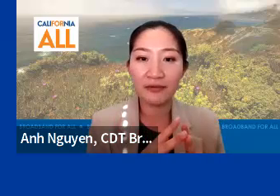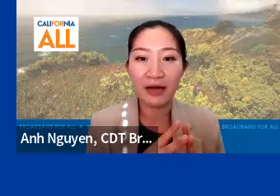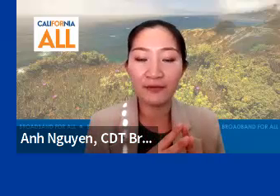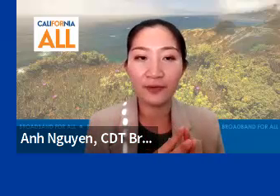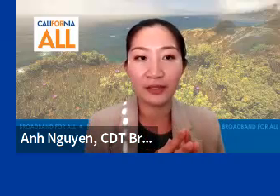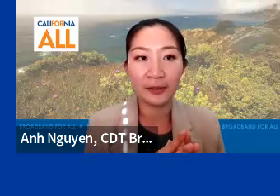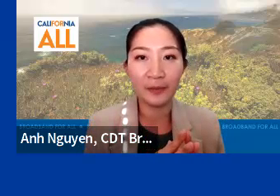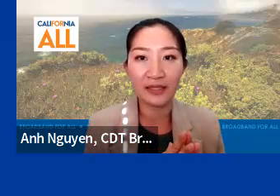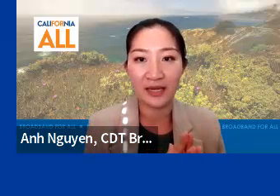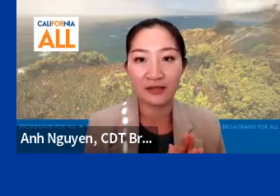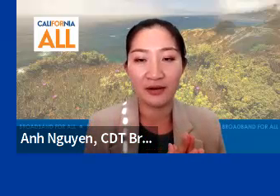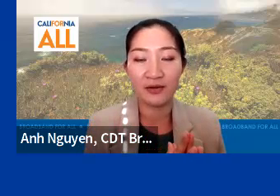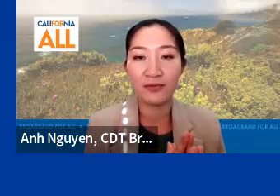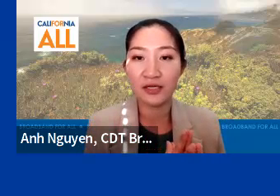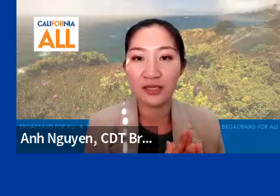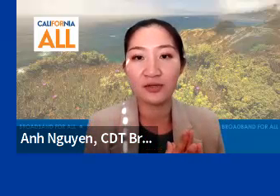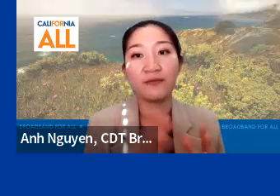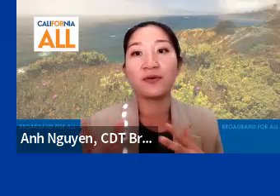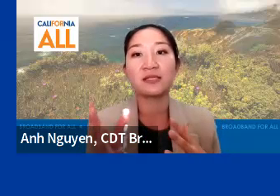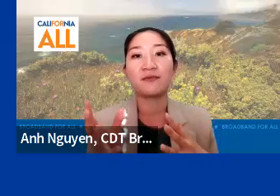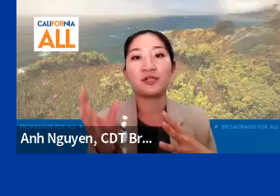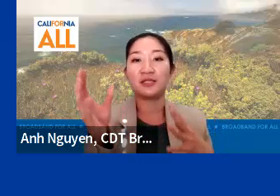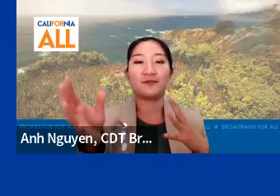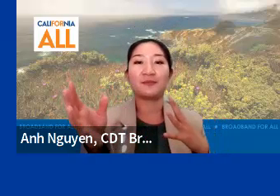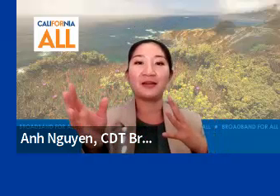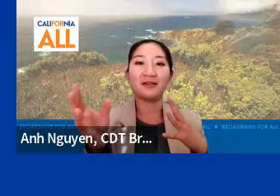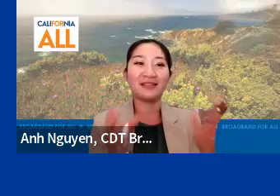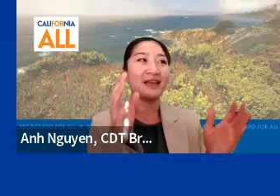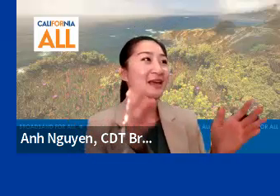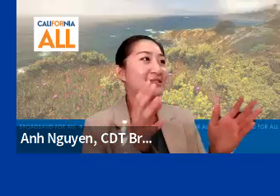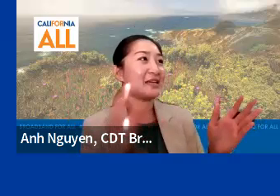around for a little bit to answer any questions, or if folks have questions for panelists,